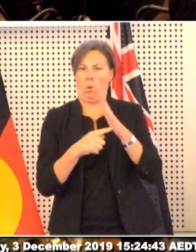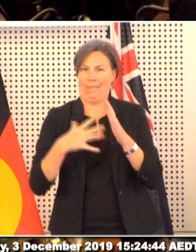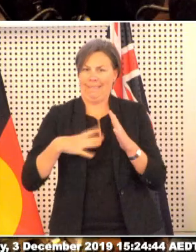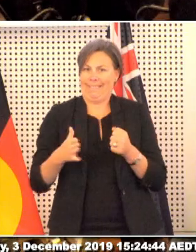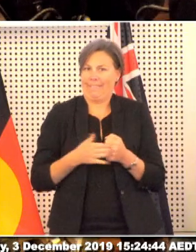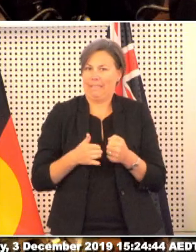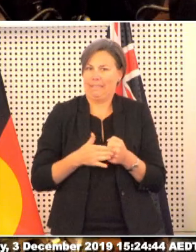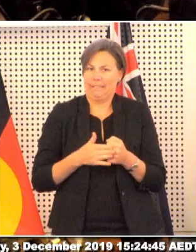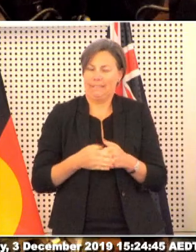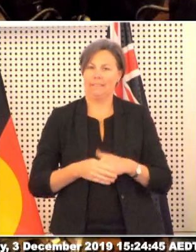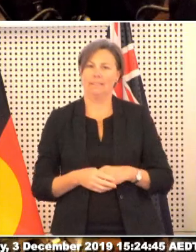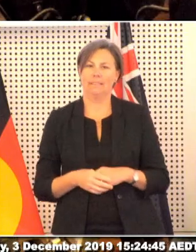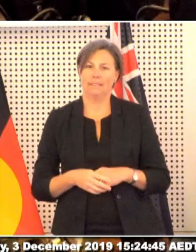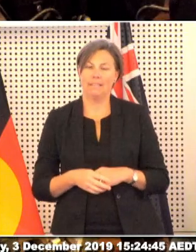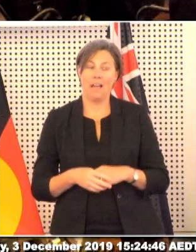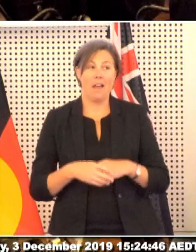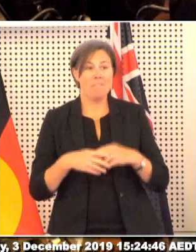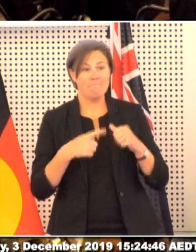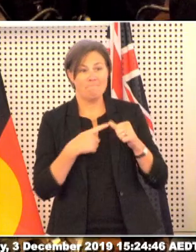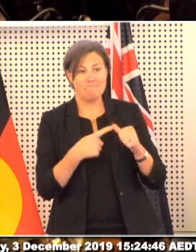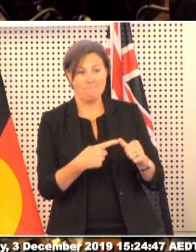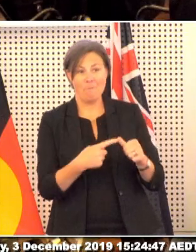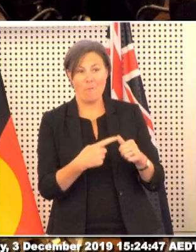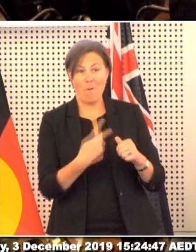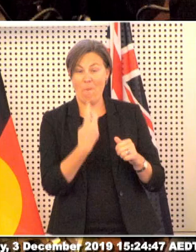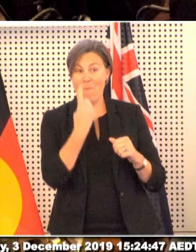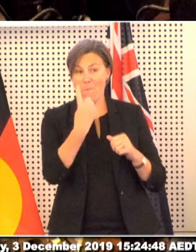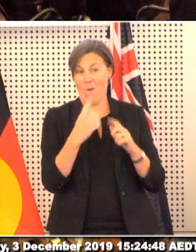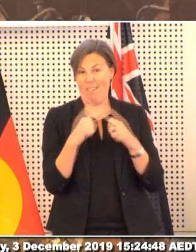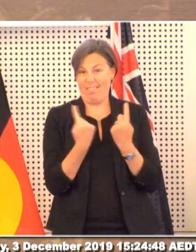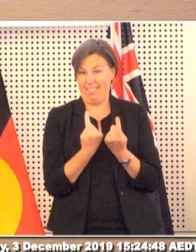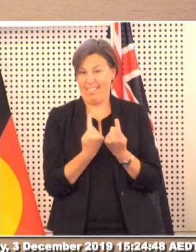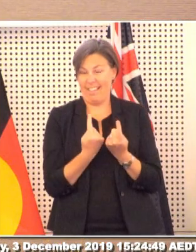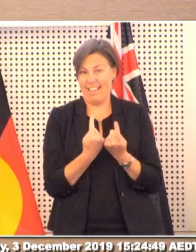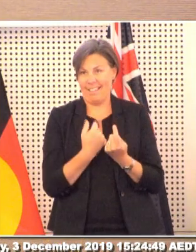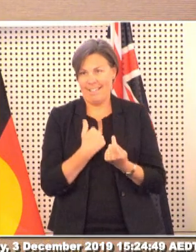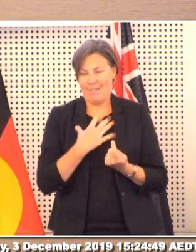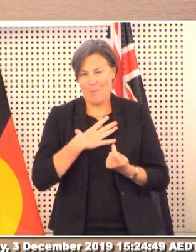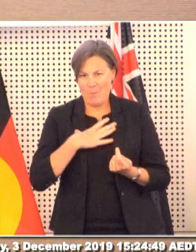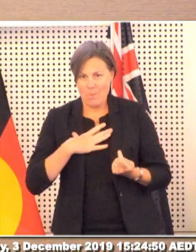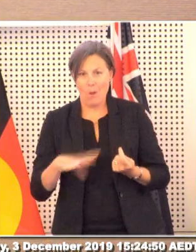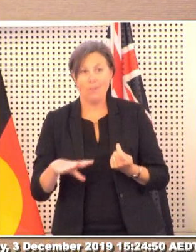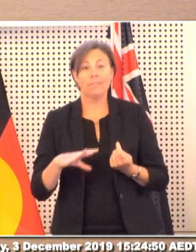Well, one of the – one of the issues I would really like to see is Community Visitors.